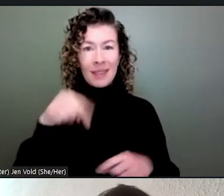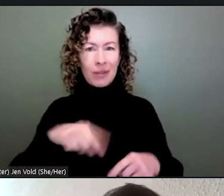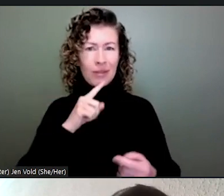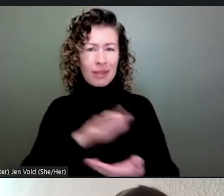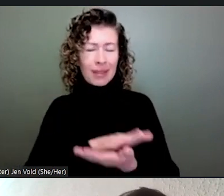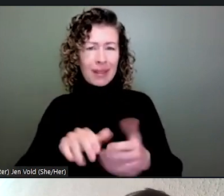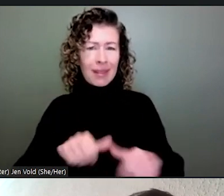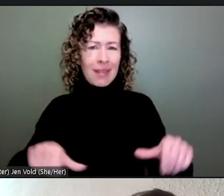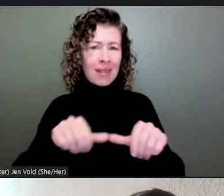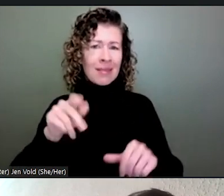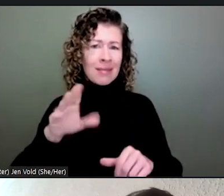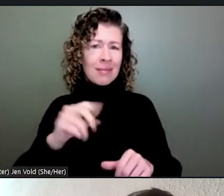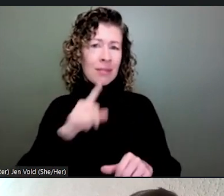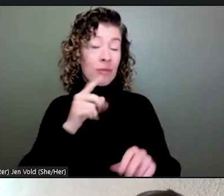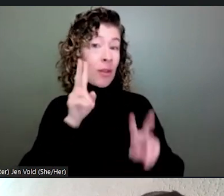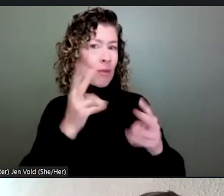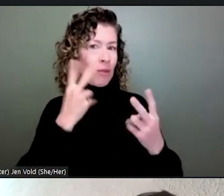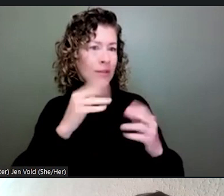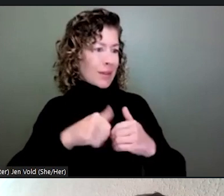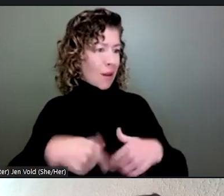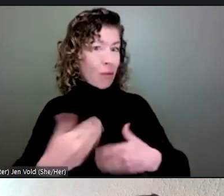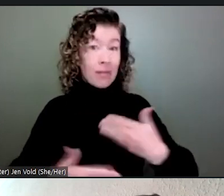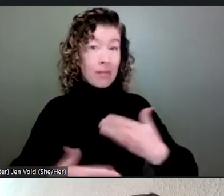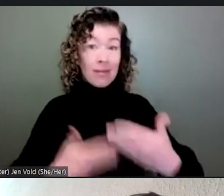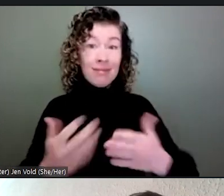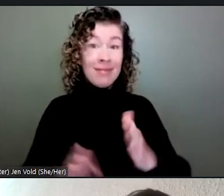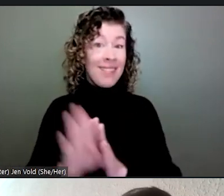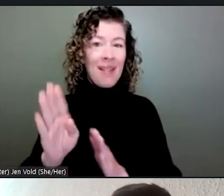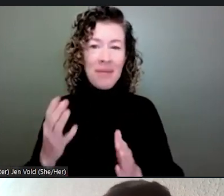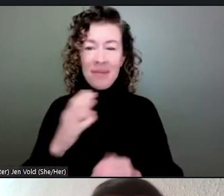And I'm really looking forward to seeing how this develops. And, you know, thank you so much.